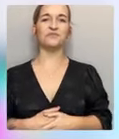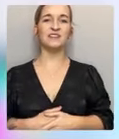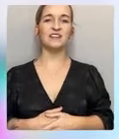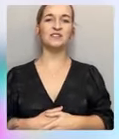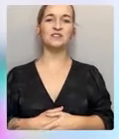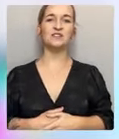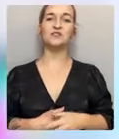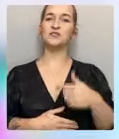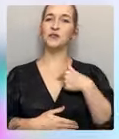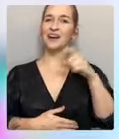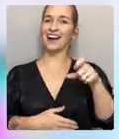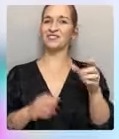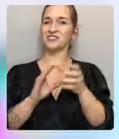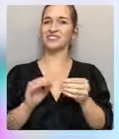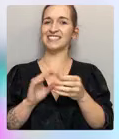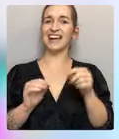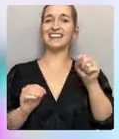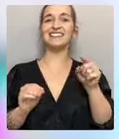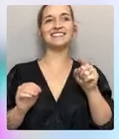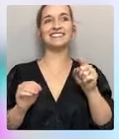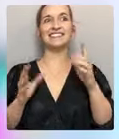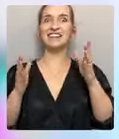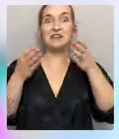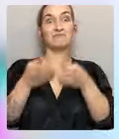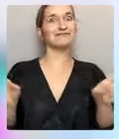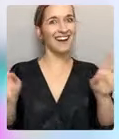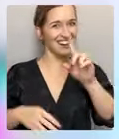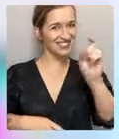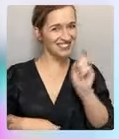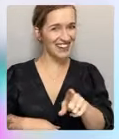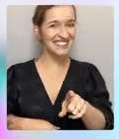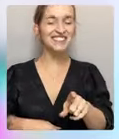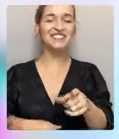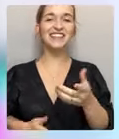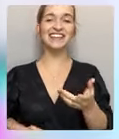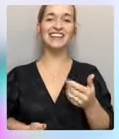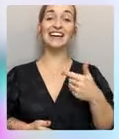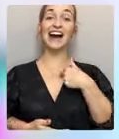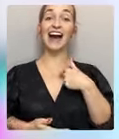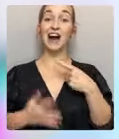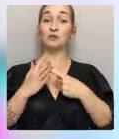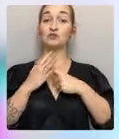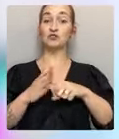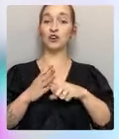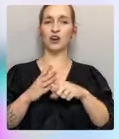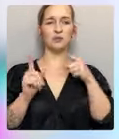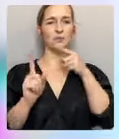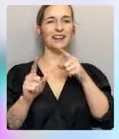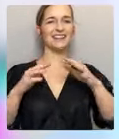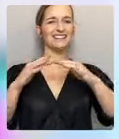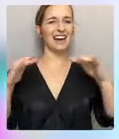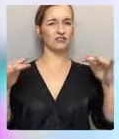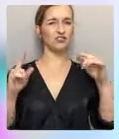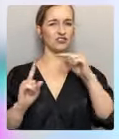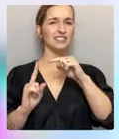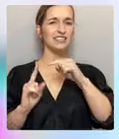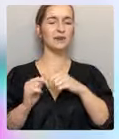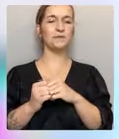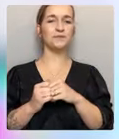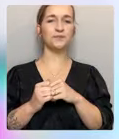So I have to say, this is a very broad question. I would just start with diversity, I think.